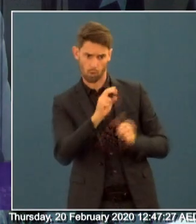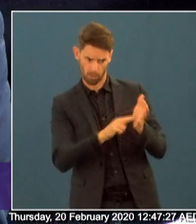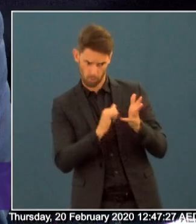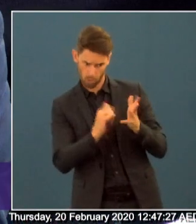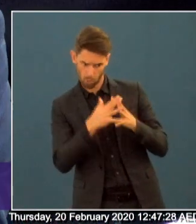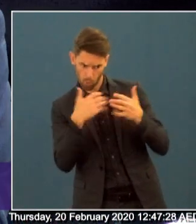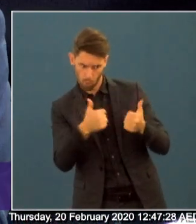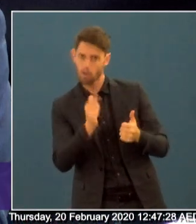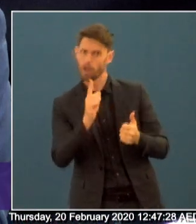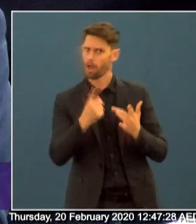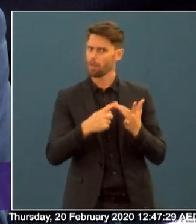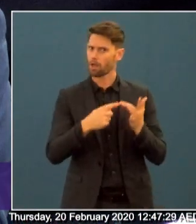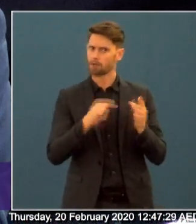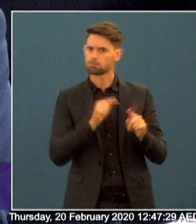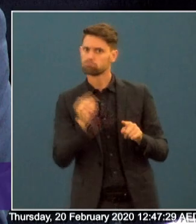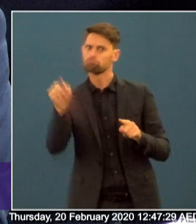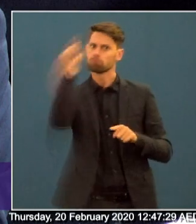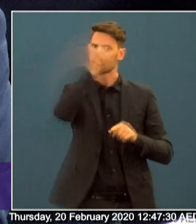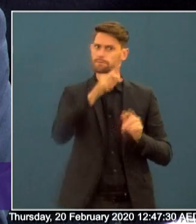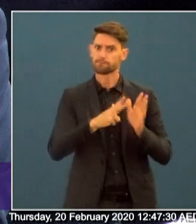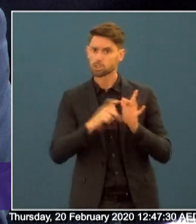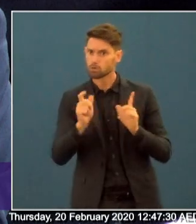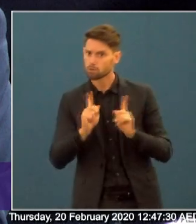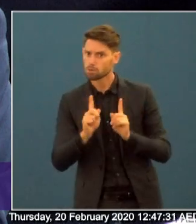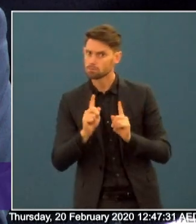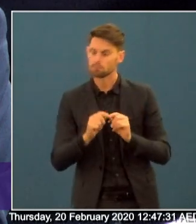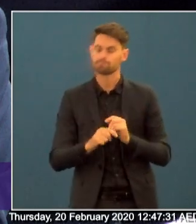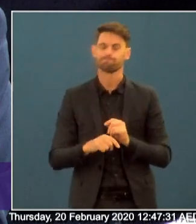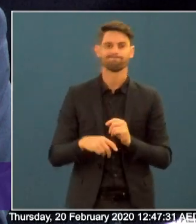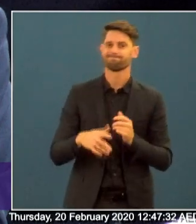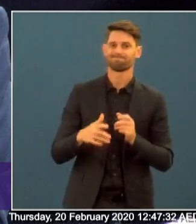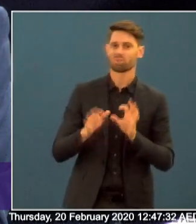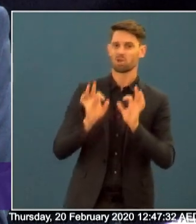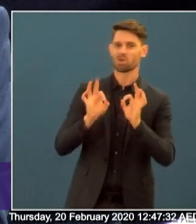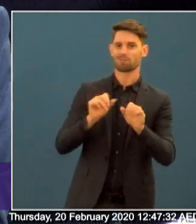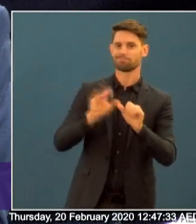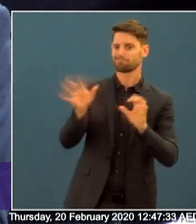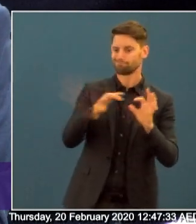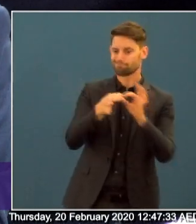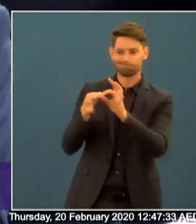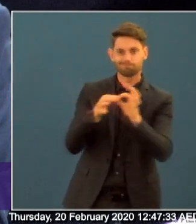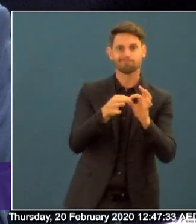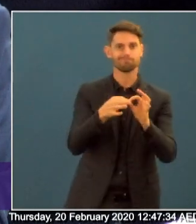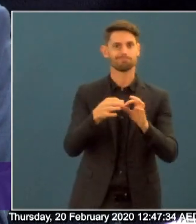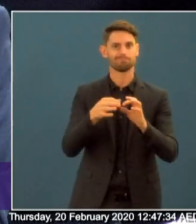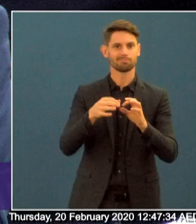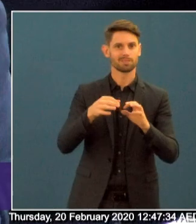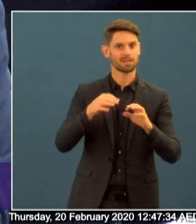Not in that — building that bridge between disability and mental health at that hospital and systems level.